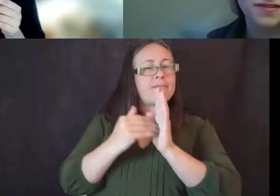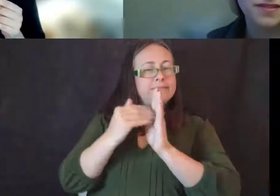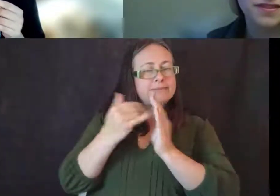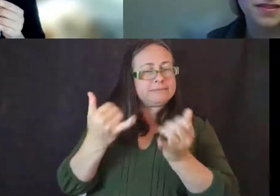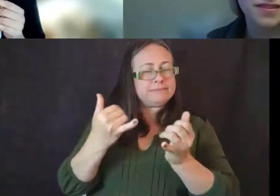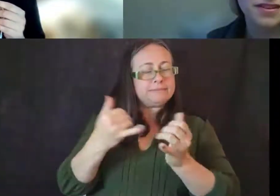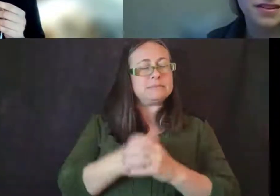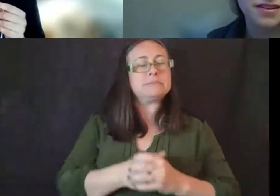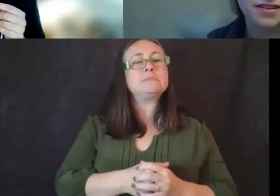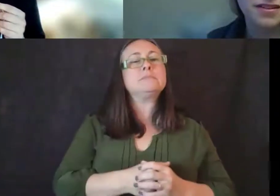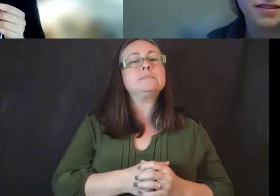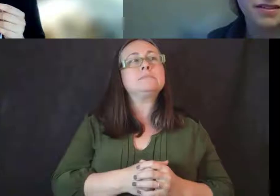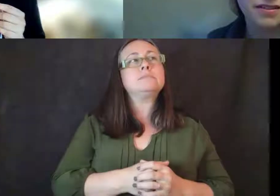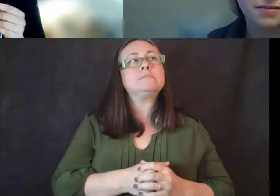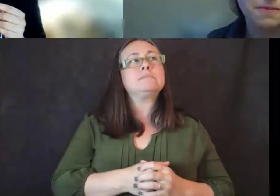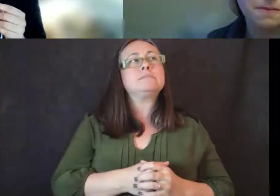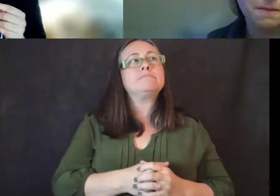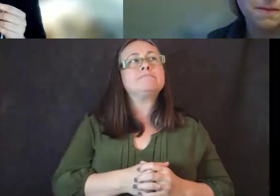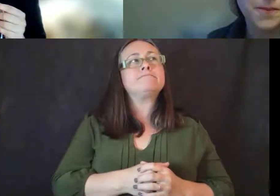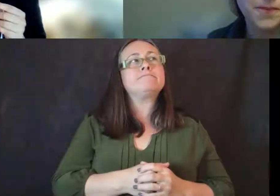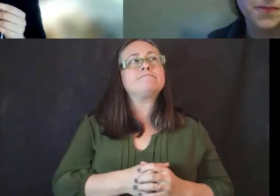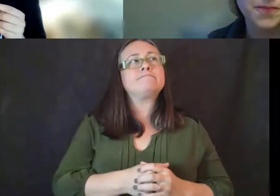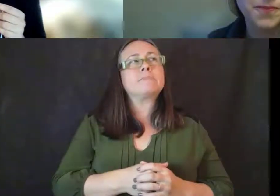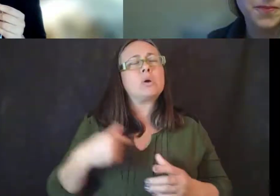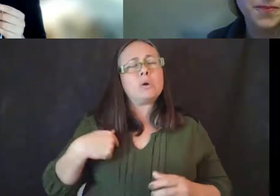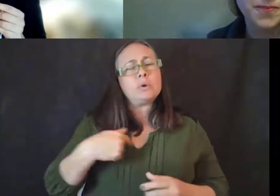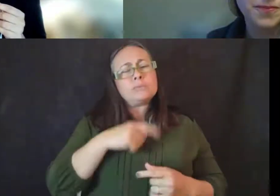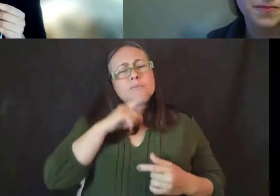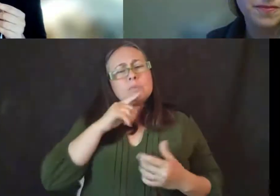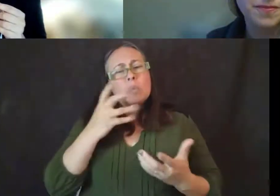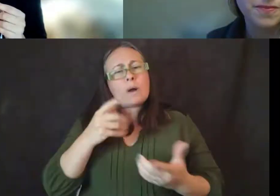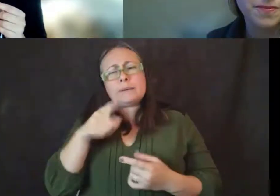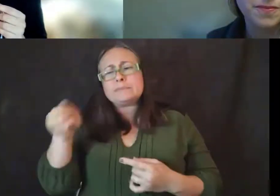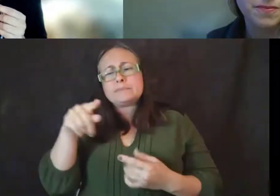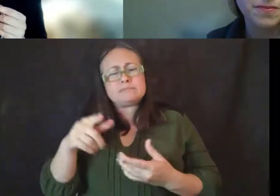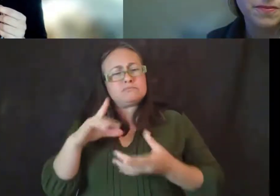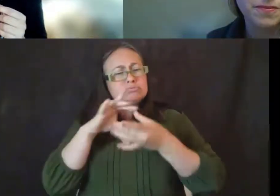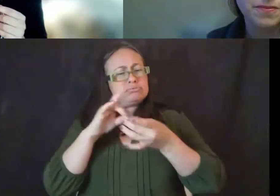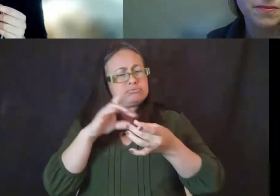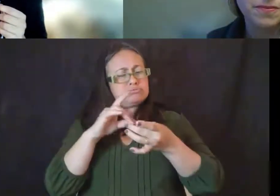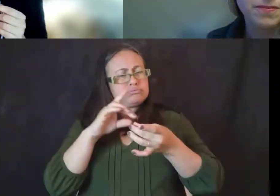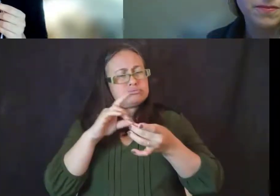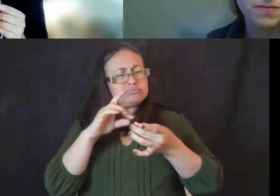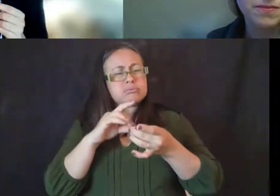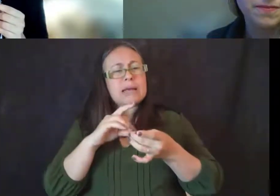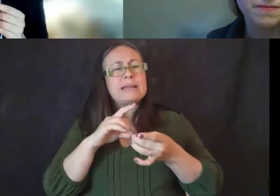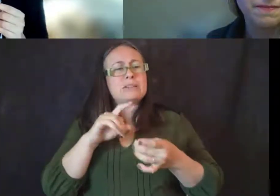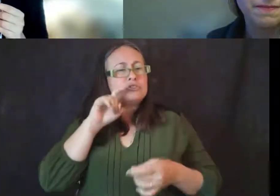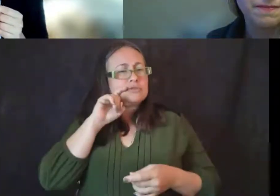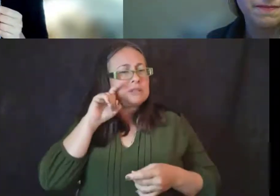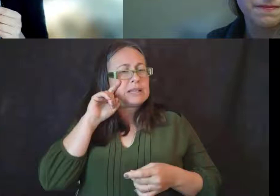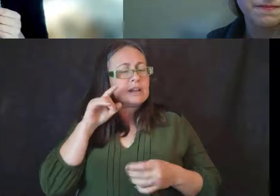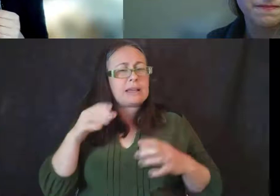We would really want you to tell us more about sex as a biological variable if you're using primary cells,